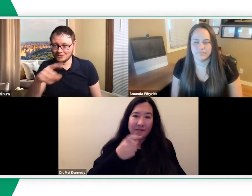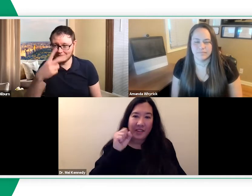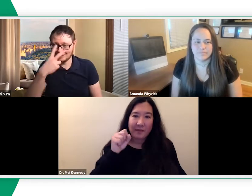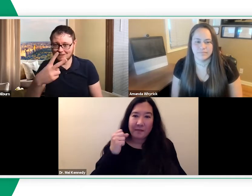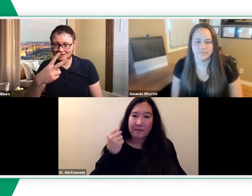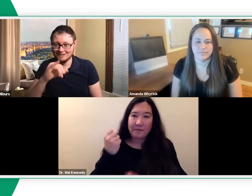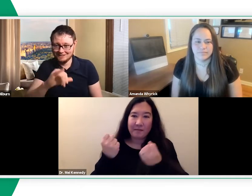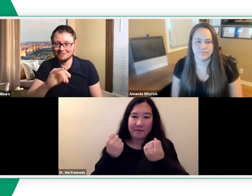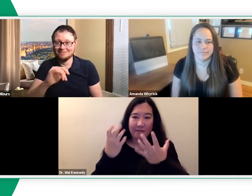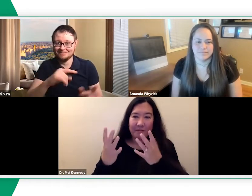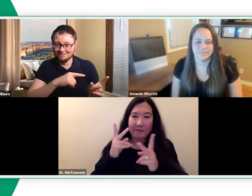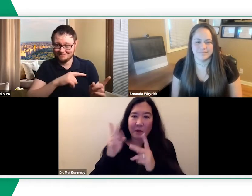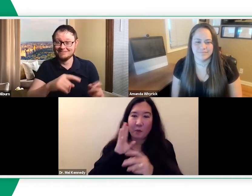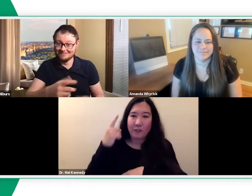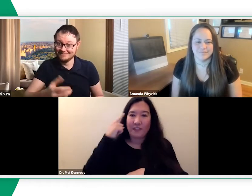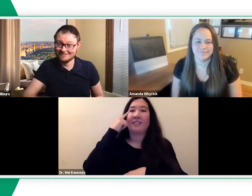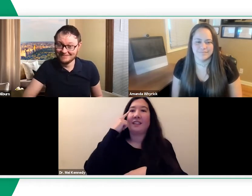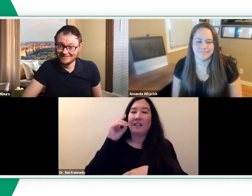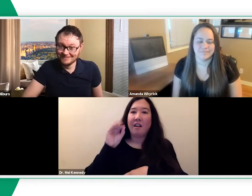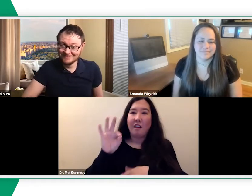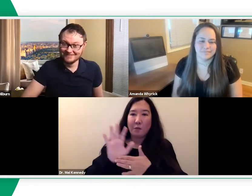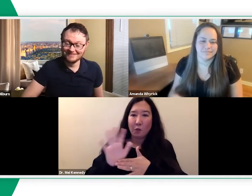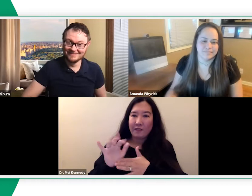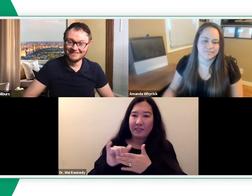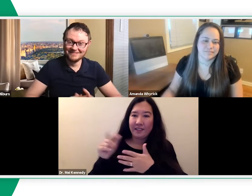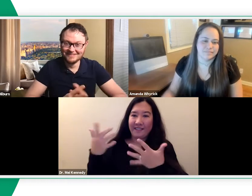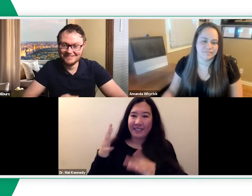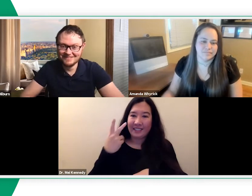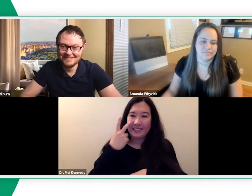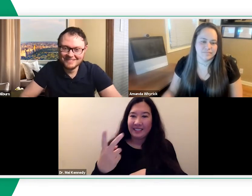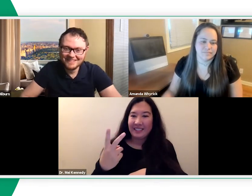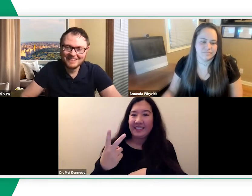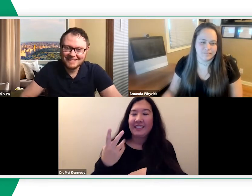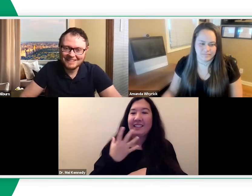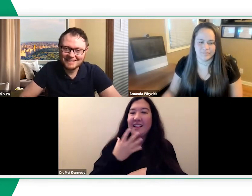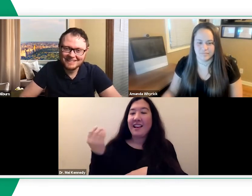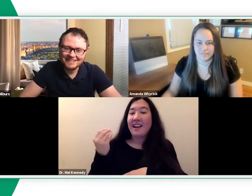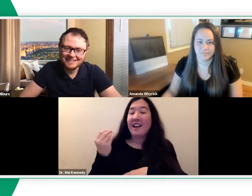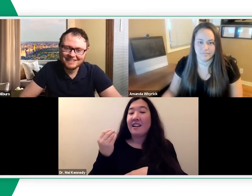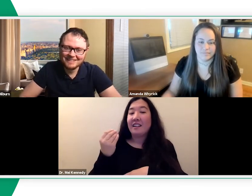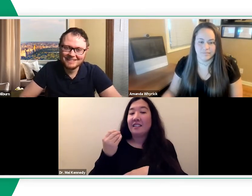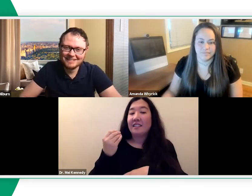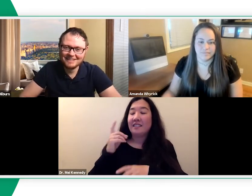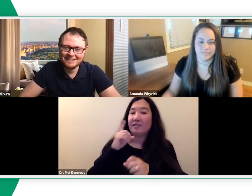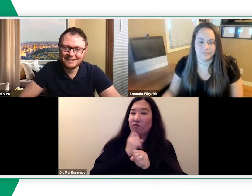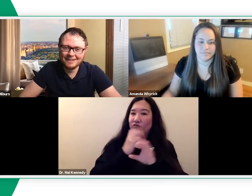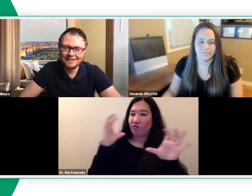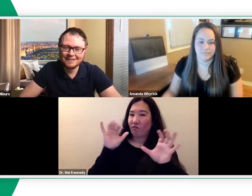So, you know, a lot of people when thinking of cybersecurity may